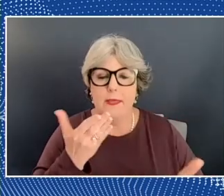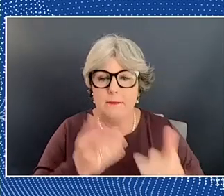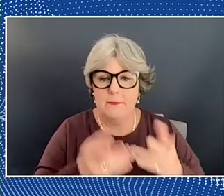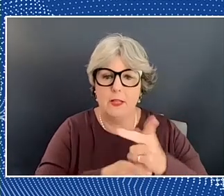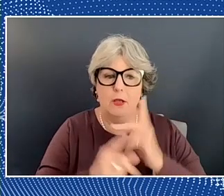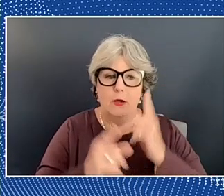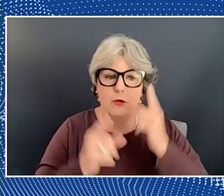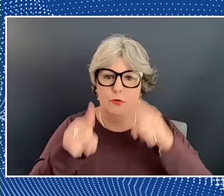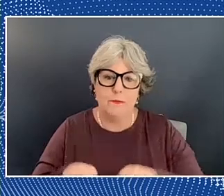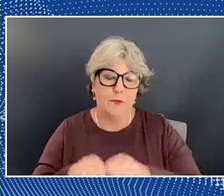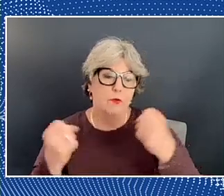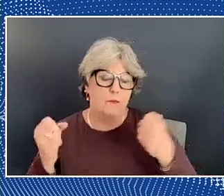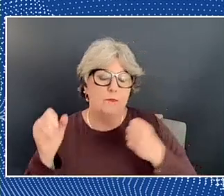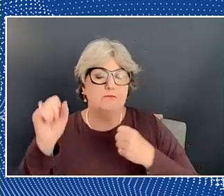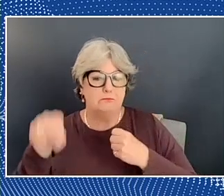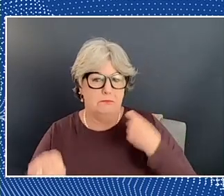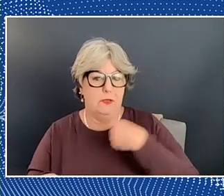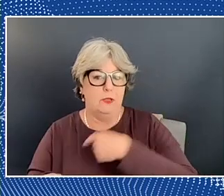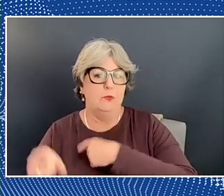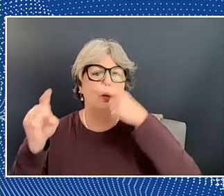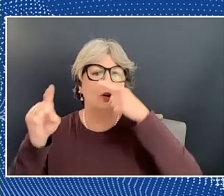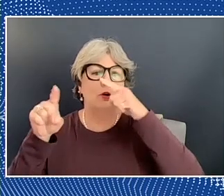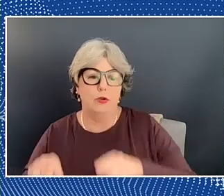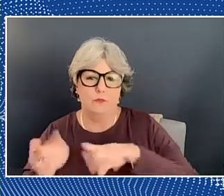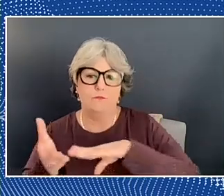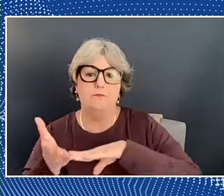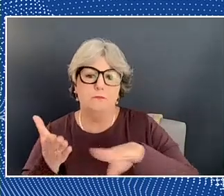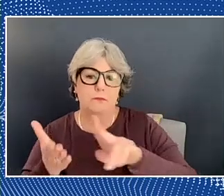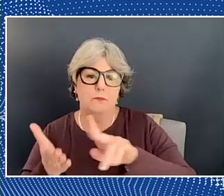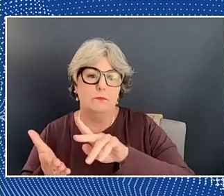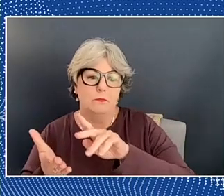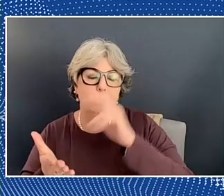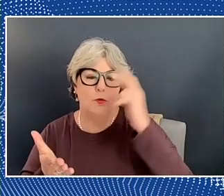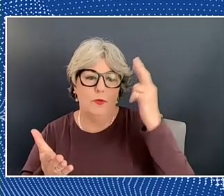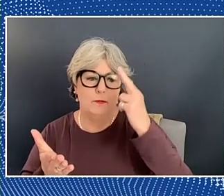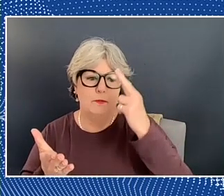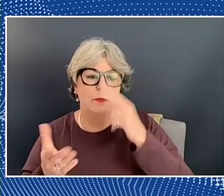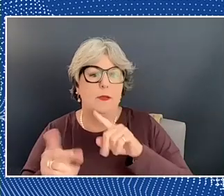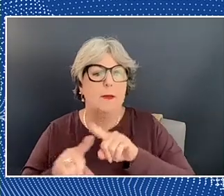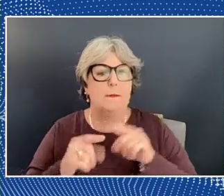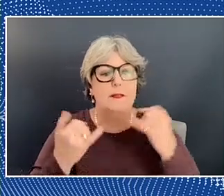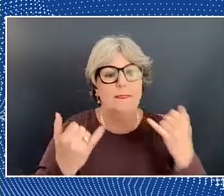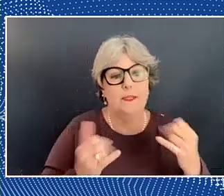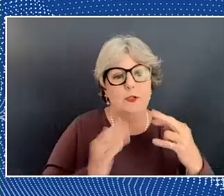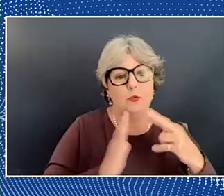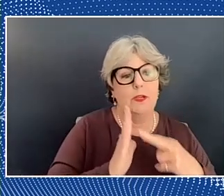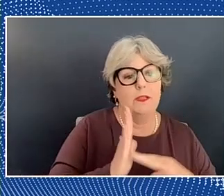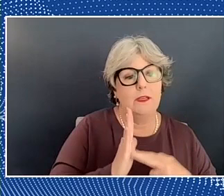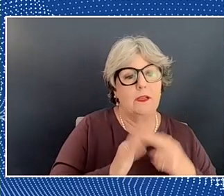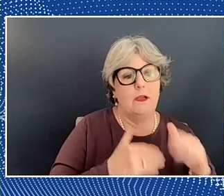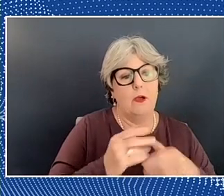agree there should be a loan discharge for a reasonable position, but this regulation gives every loan holder every incentive to